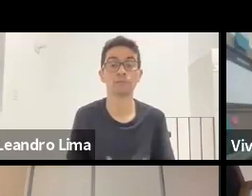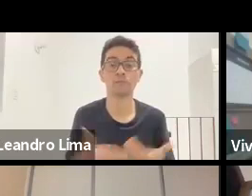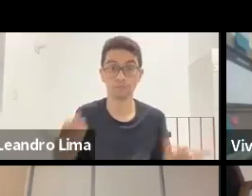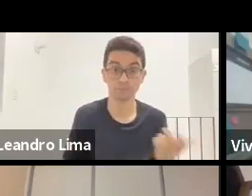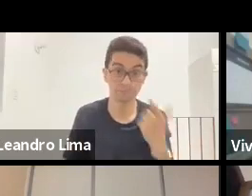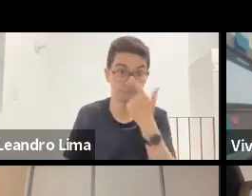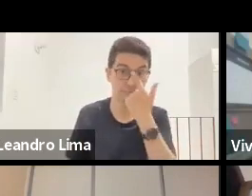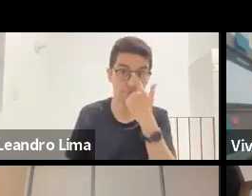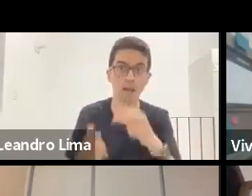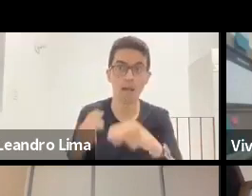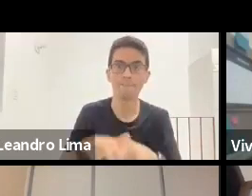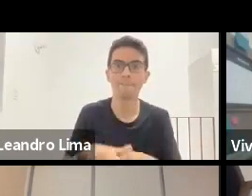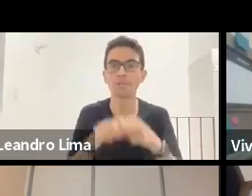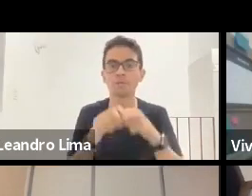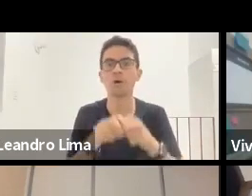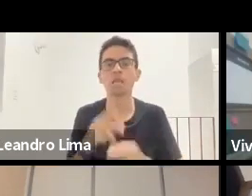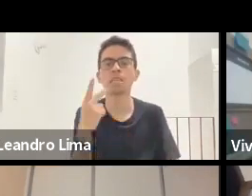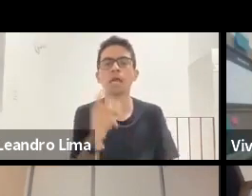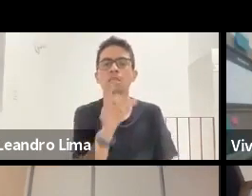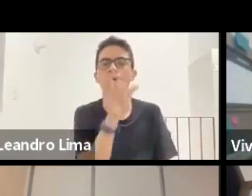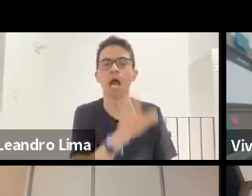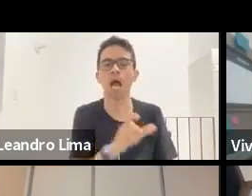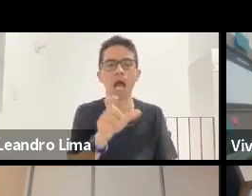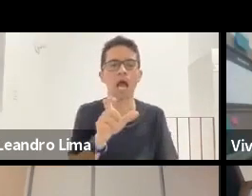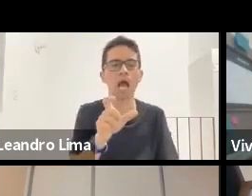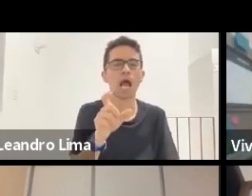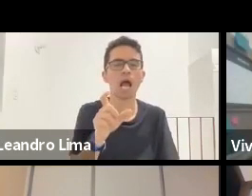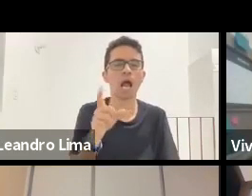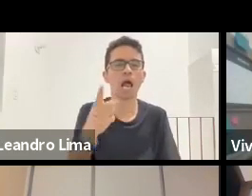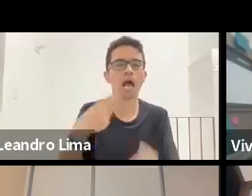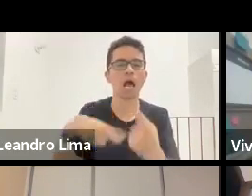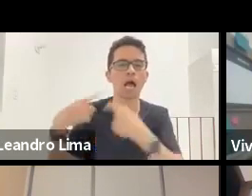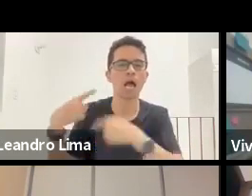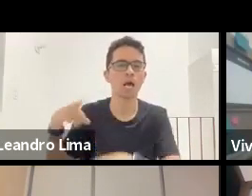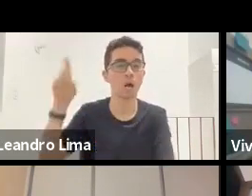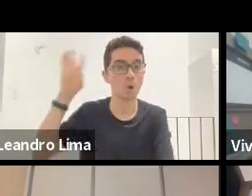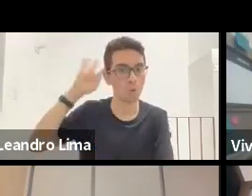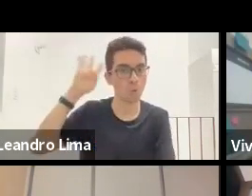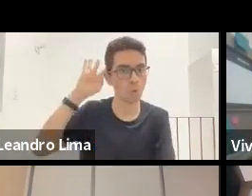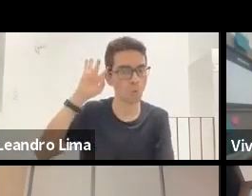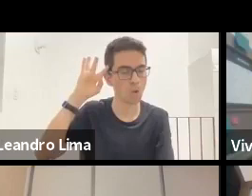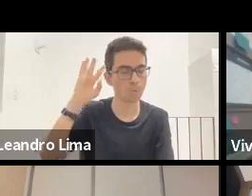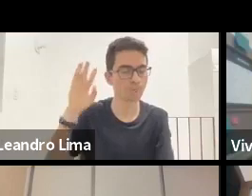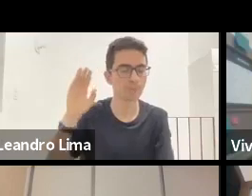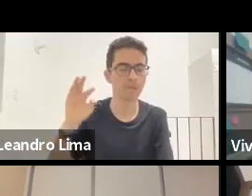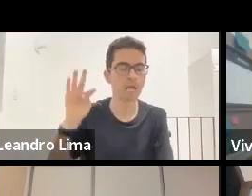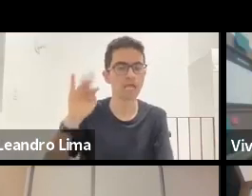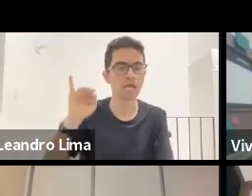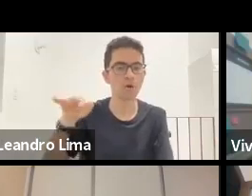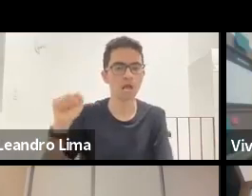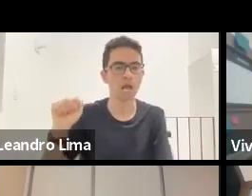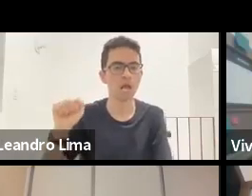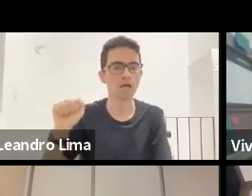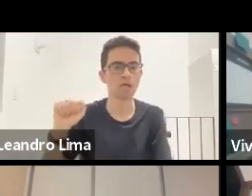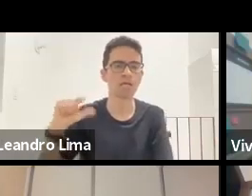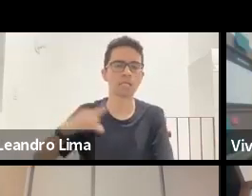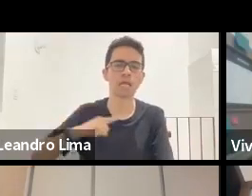So, this idea of a cultural So, this idea of a cultural, historical theory. Kind of forces you to look at how schools came to be with the way they are and I had